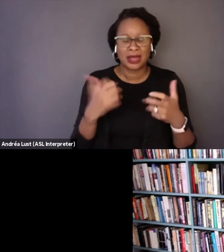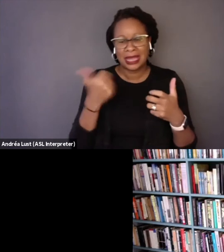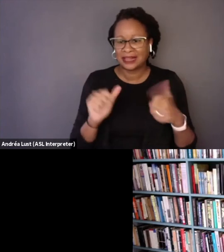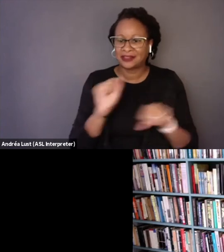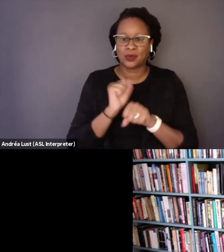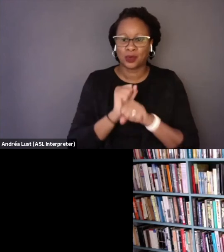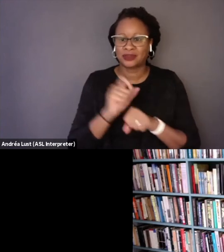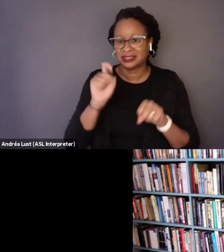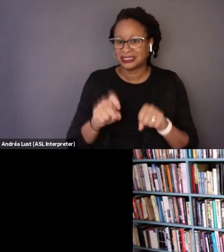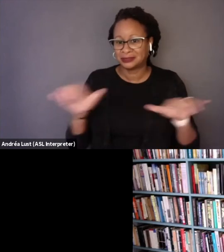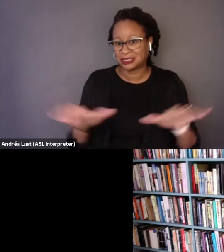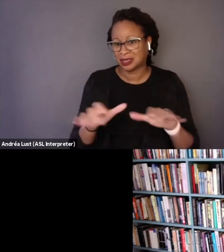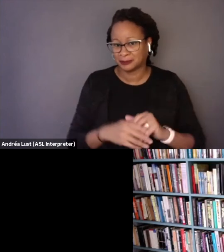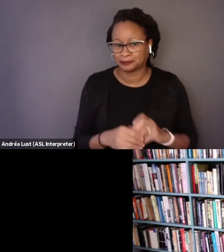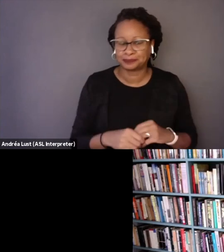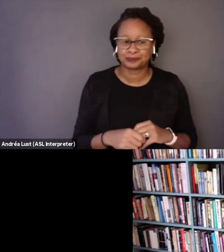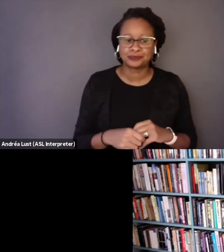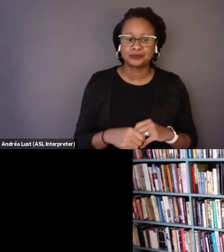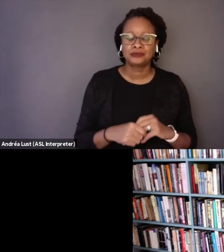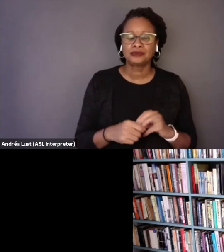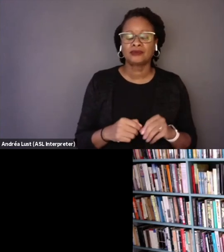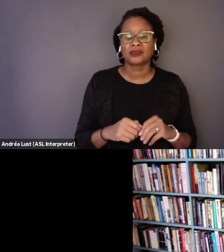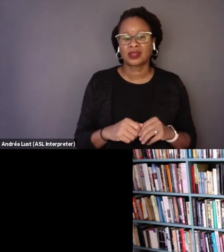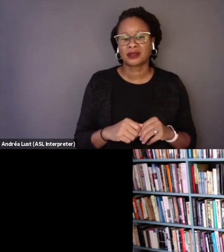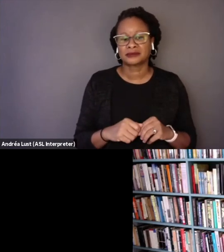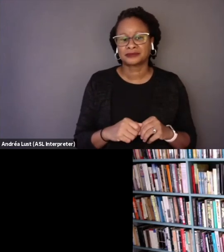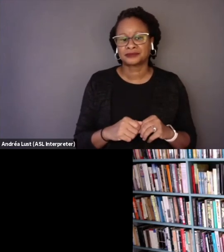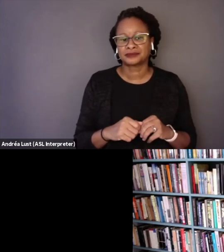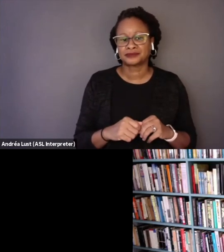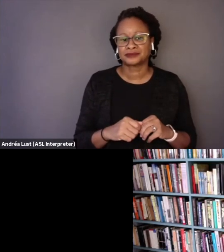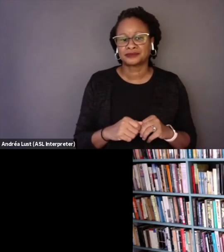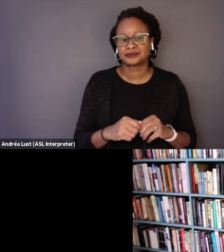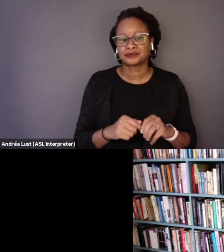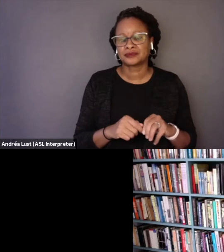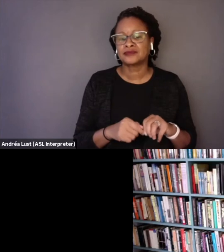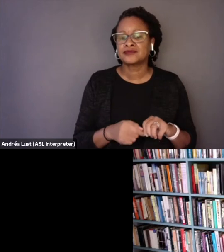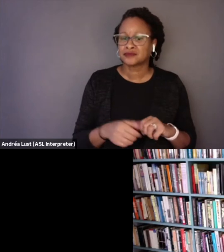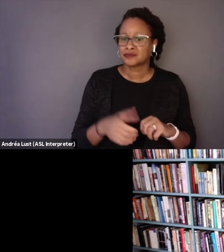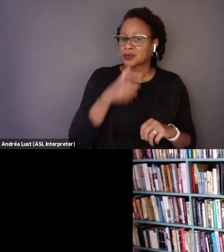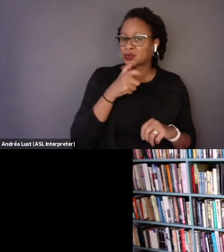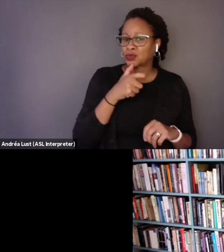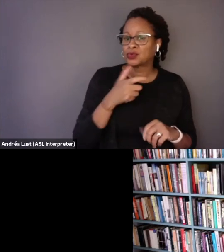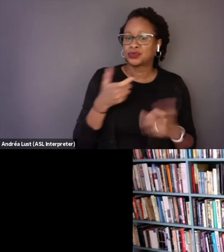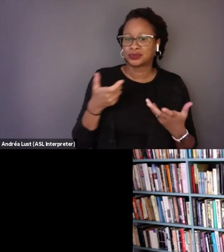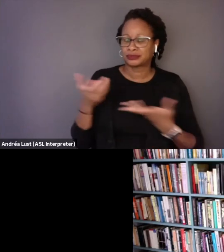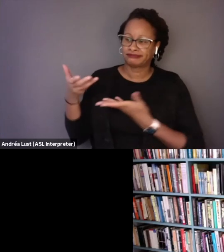is the standard bearer from a legacy standpoint? Who's carrying forward what Cousteau started?